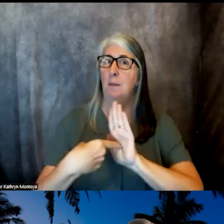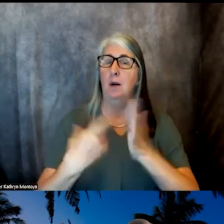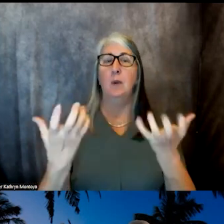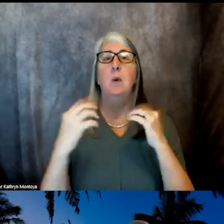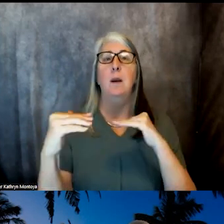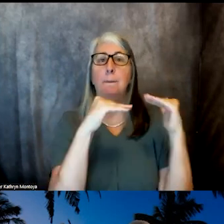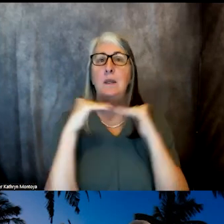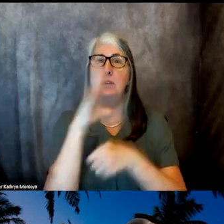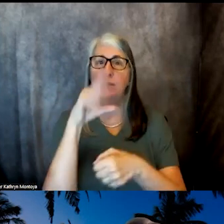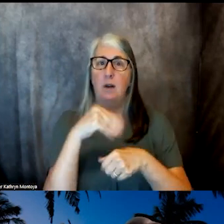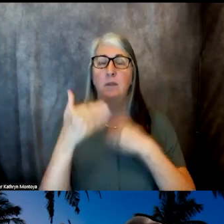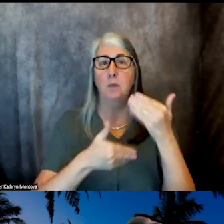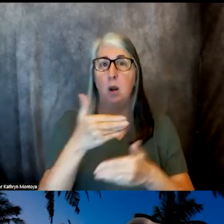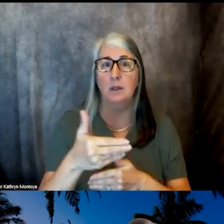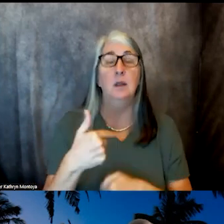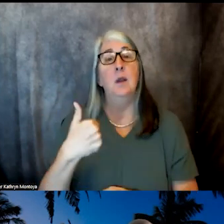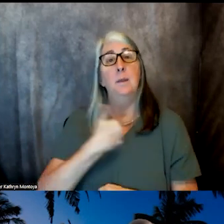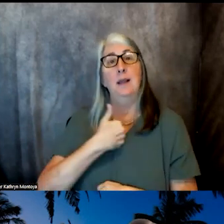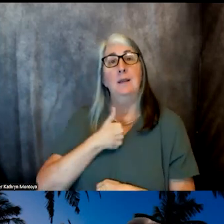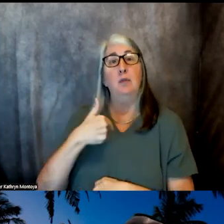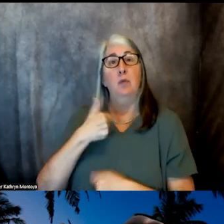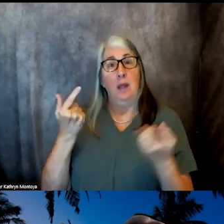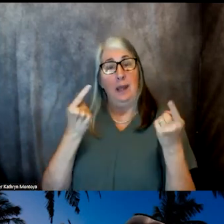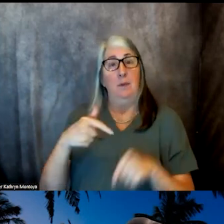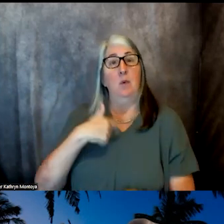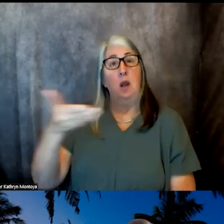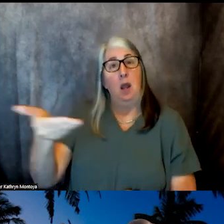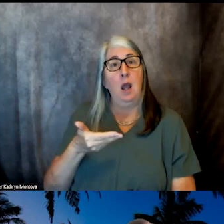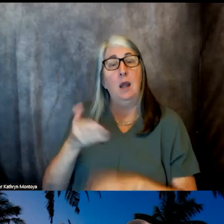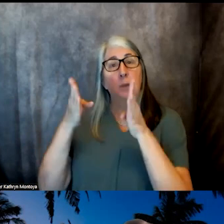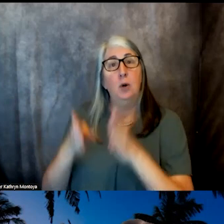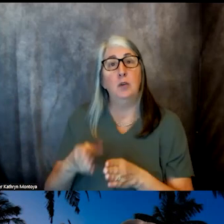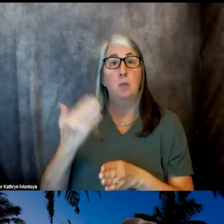PROCESS. WHEN I WORKED AS A PEER IN MIAMI, FLORIDA I WAS PART OF THE